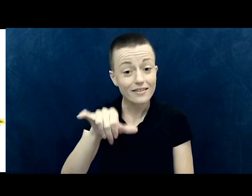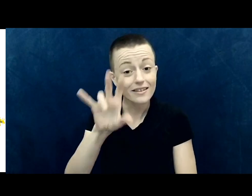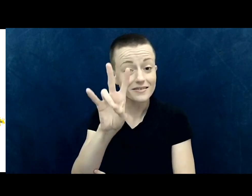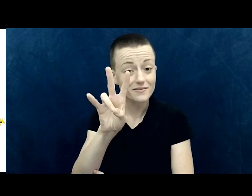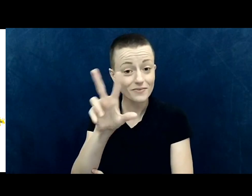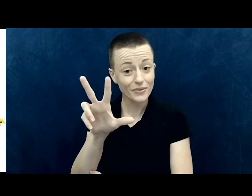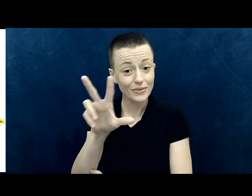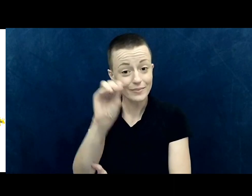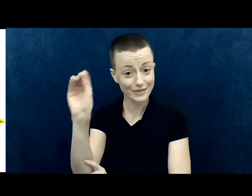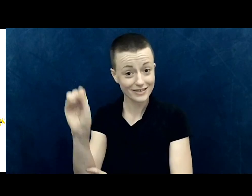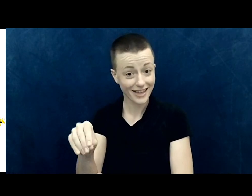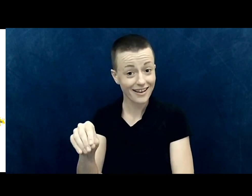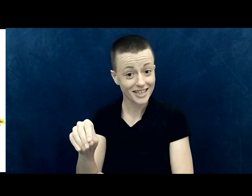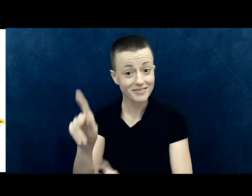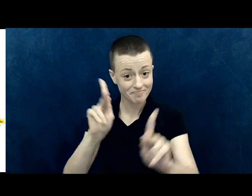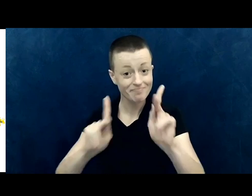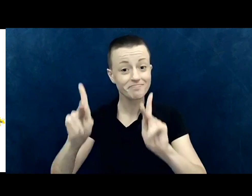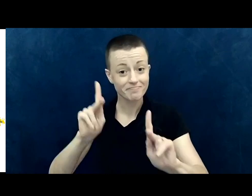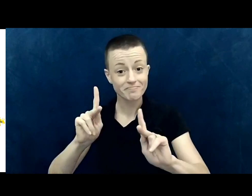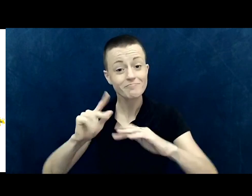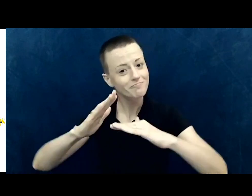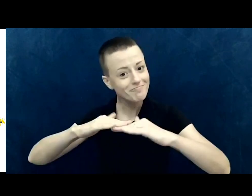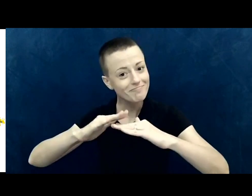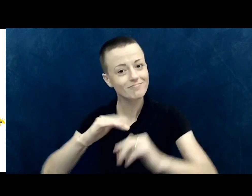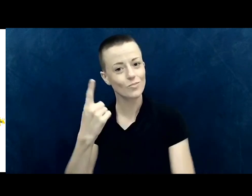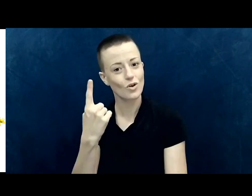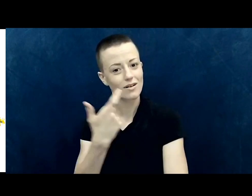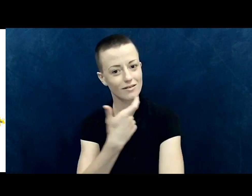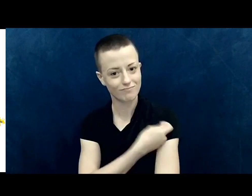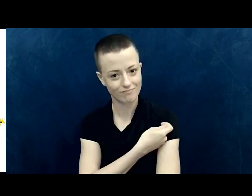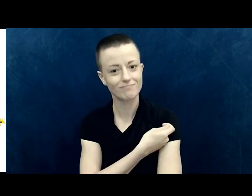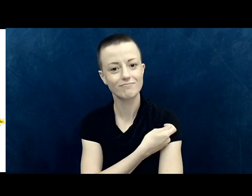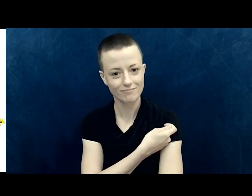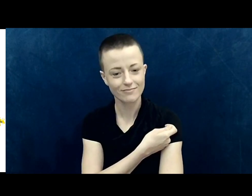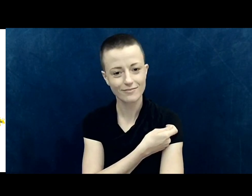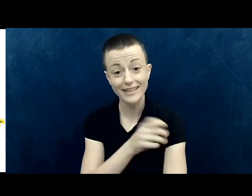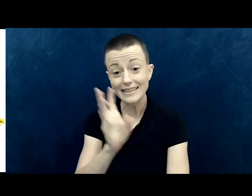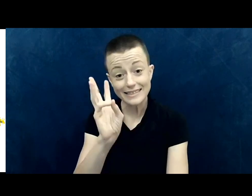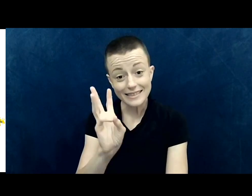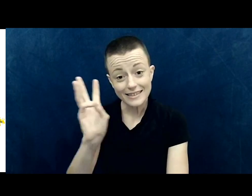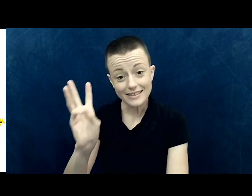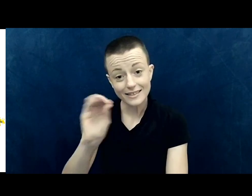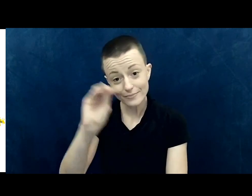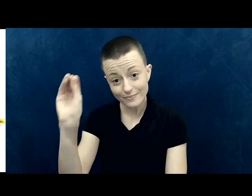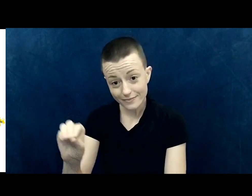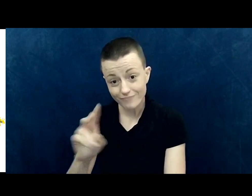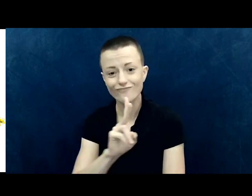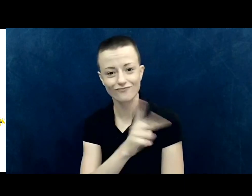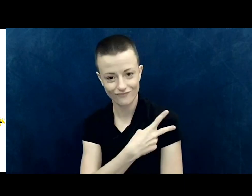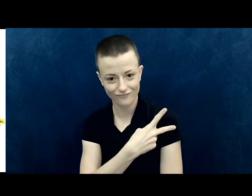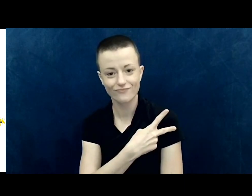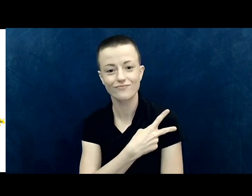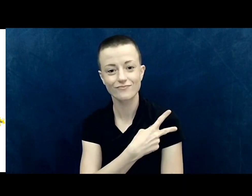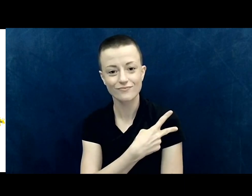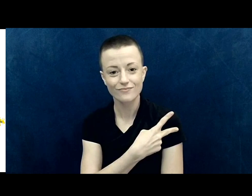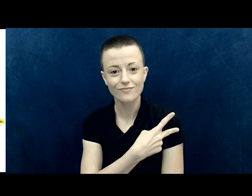That’s 73% of the population with at least one dose, and 66% of the population fully vaccinated.